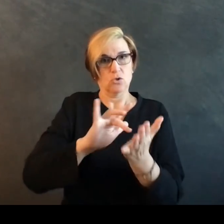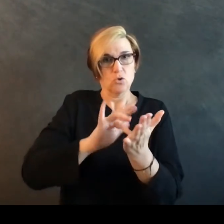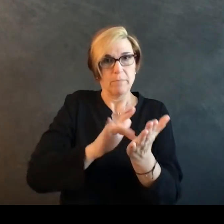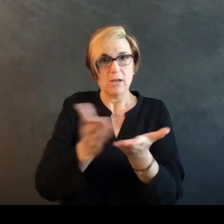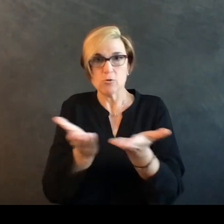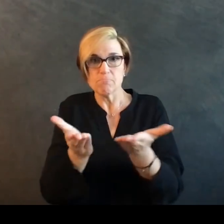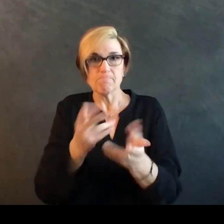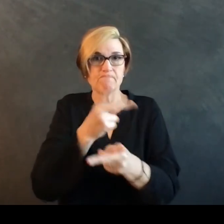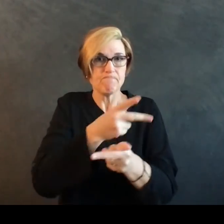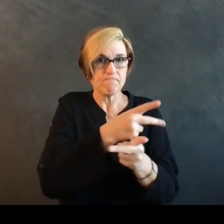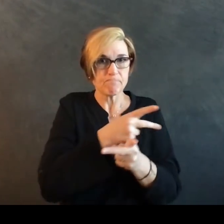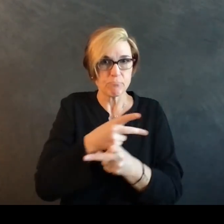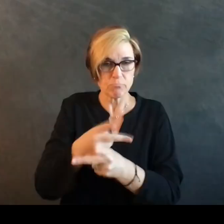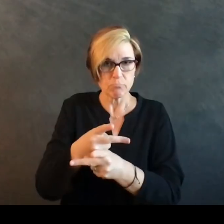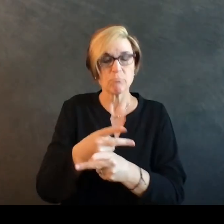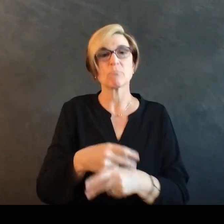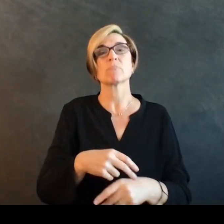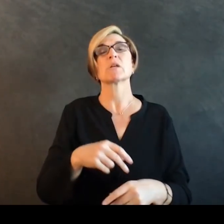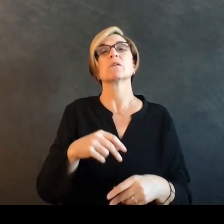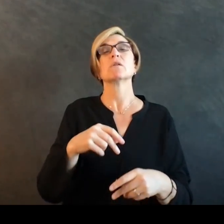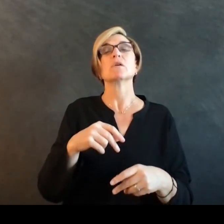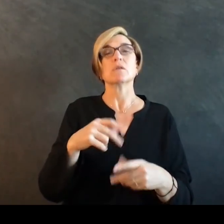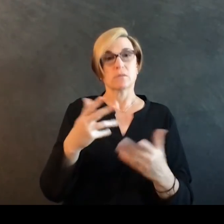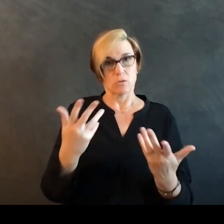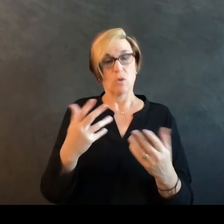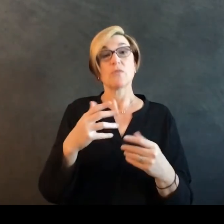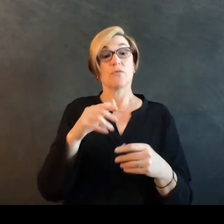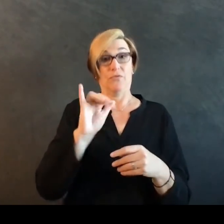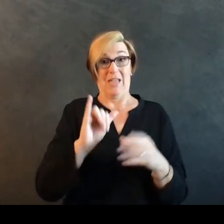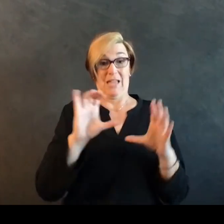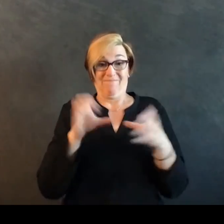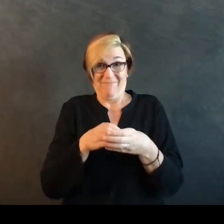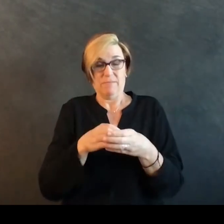facilities decide the same staff to care for the same group of residents